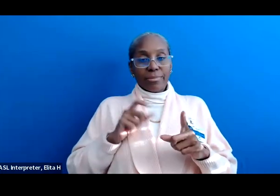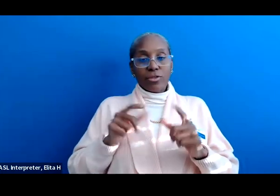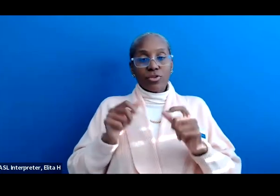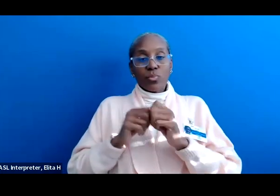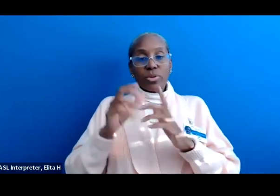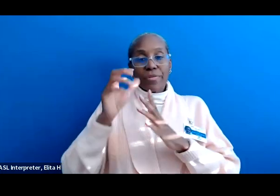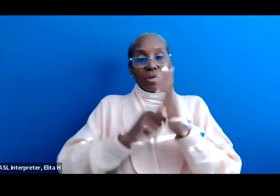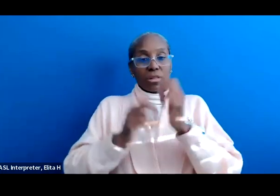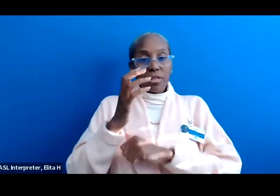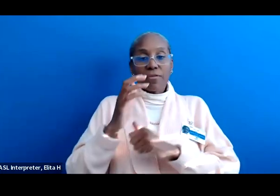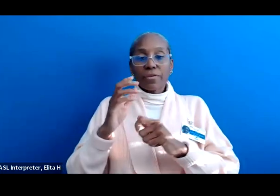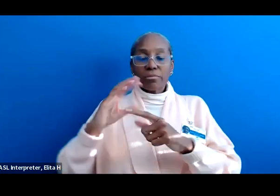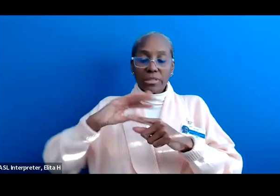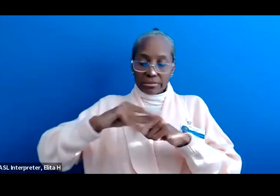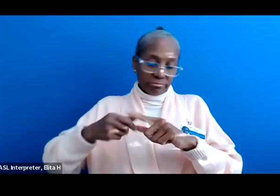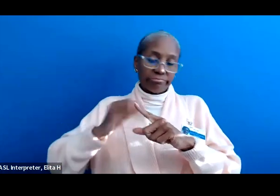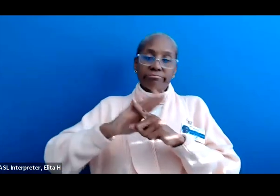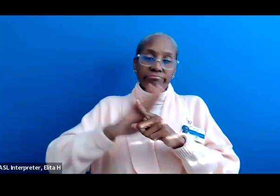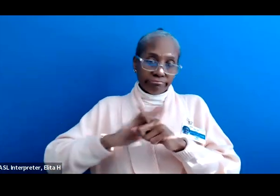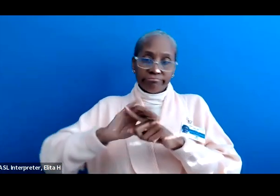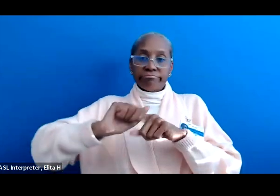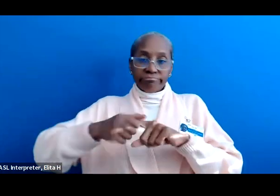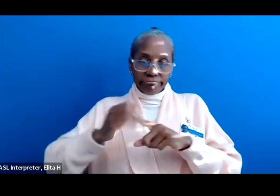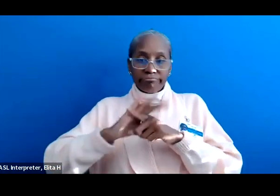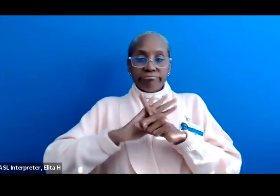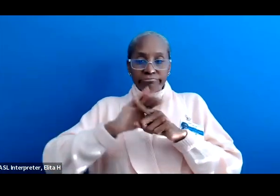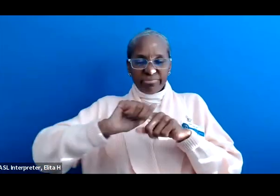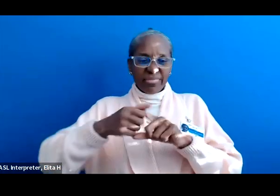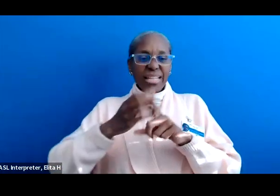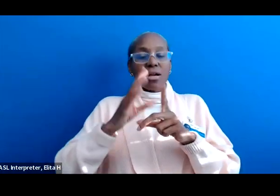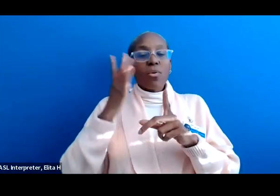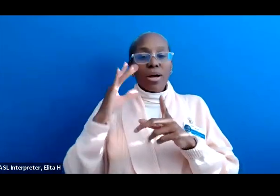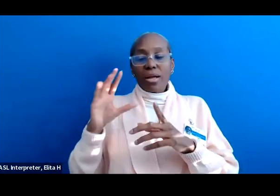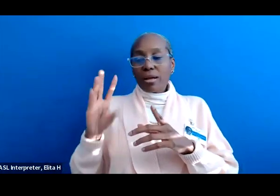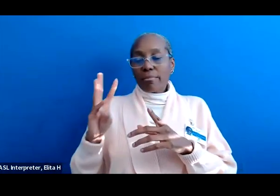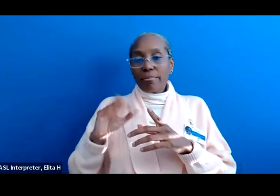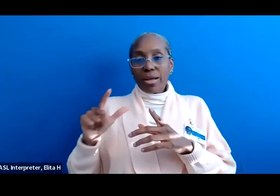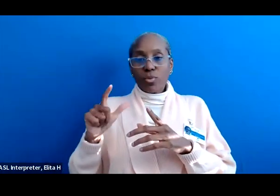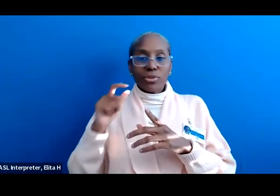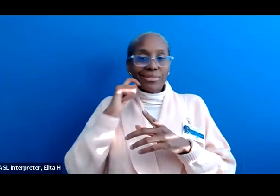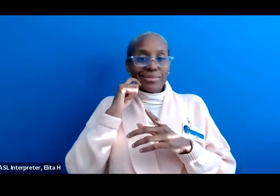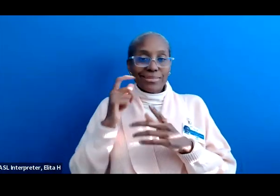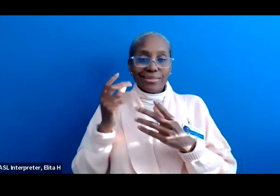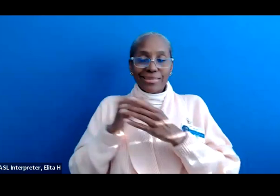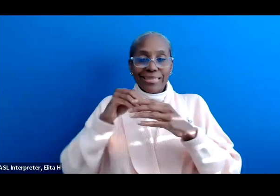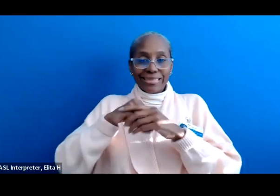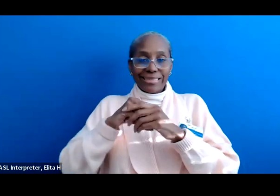Don't scrimp on the lubricant here because that tissue inside the bowel is very delicate. Then the bowel is expelled.